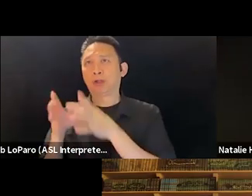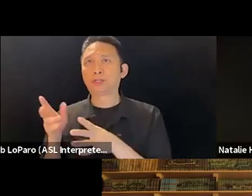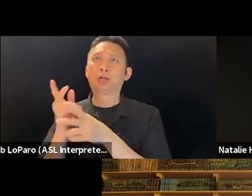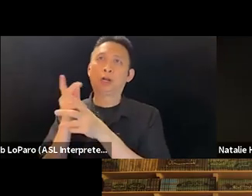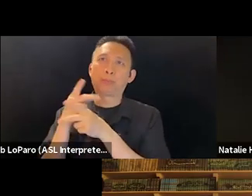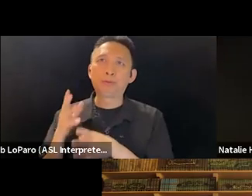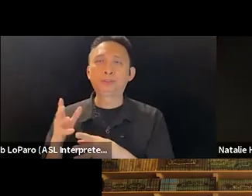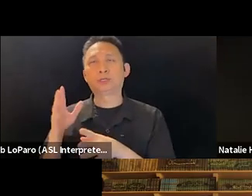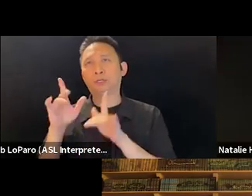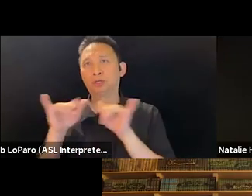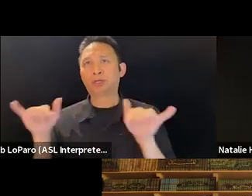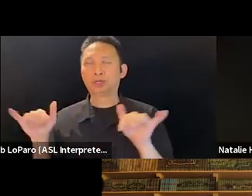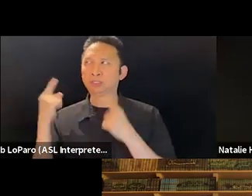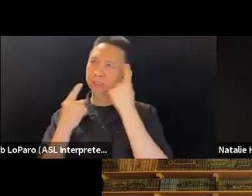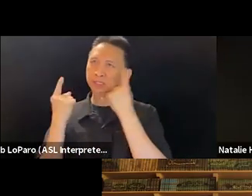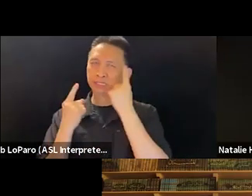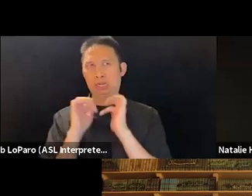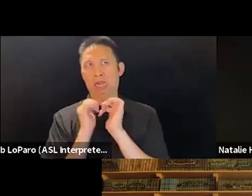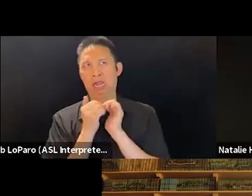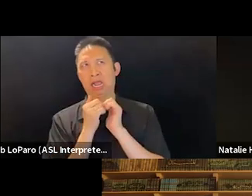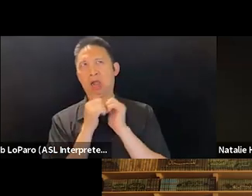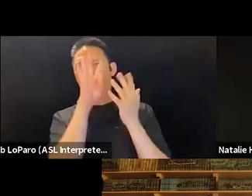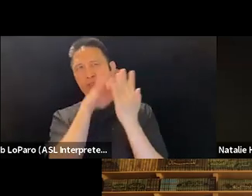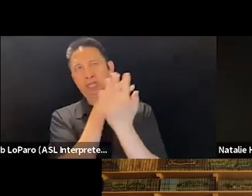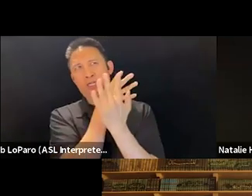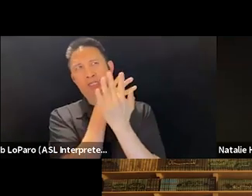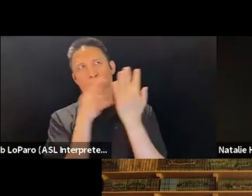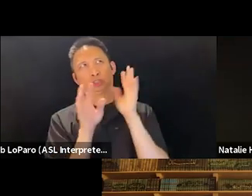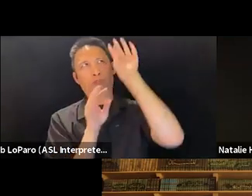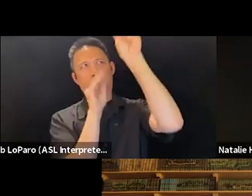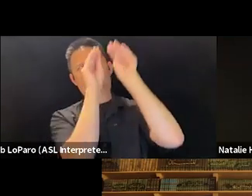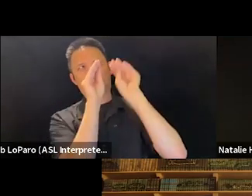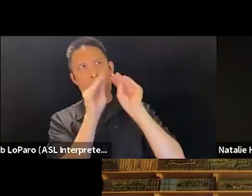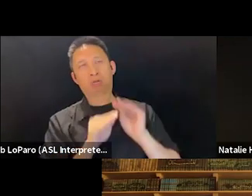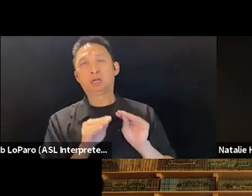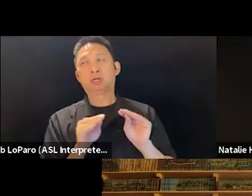a proposal he is bringing to the channel. It has to be adapted to the slot.